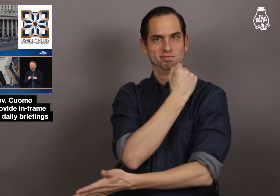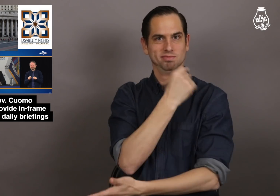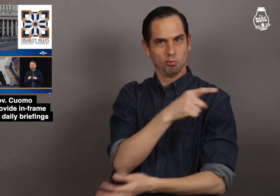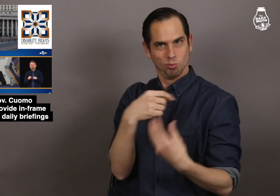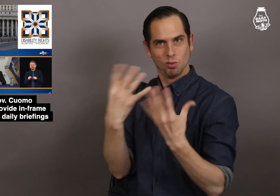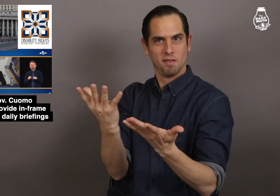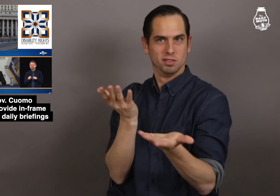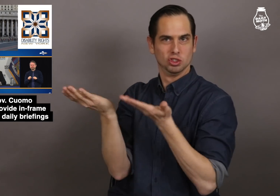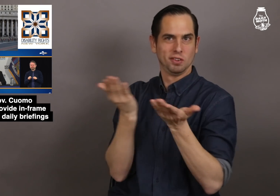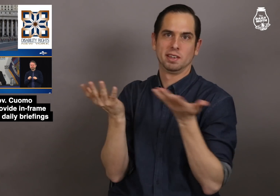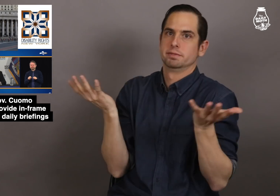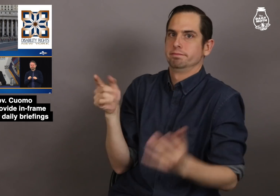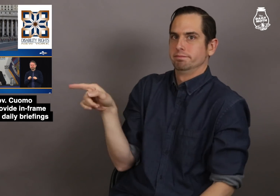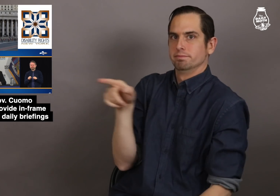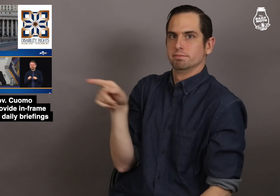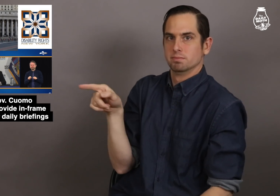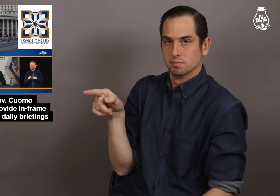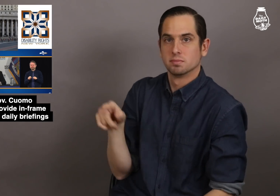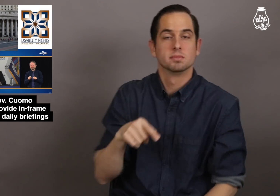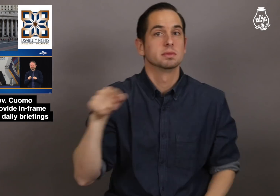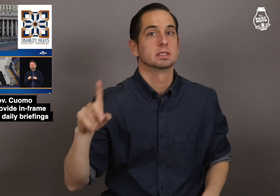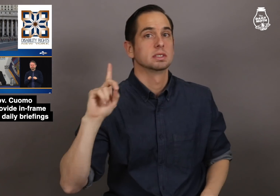to not take advantage of those services.